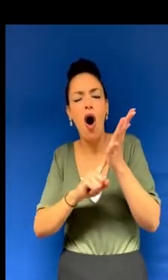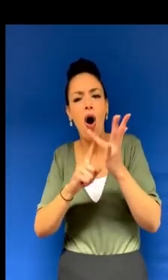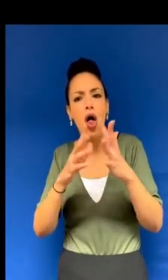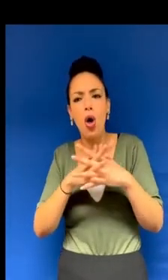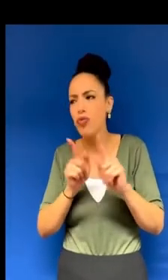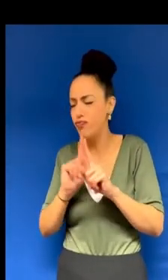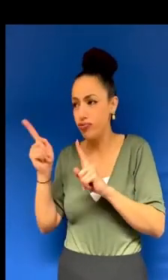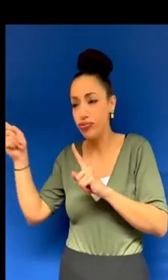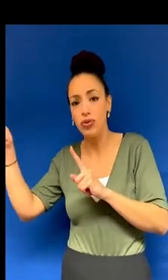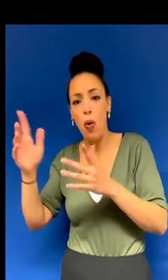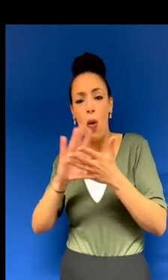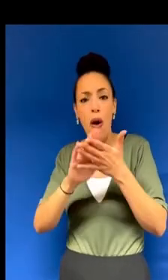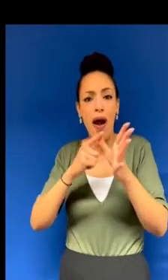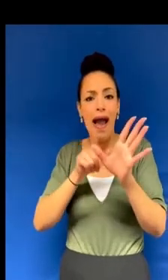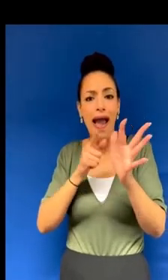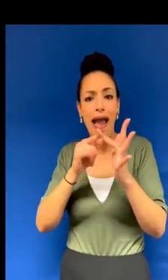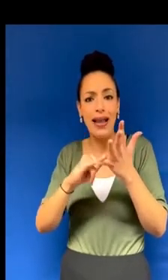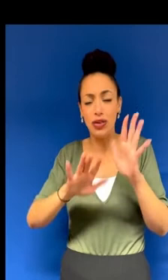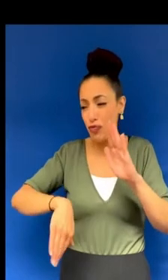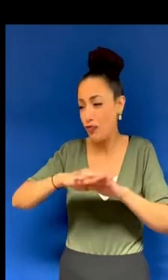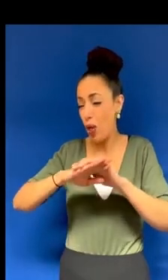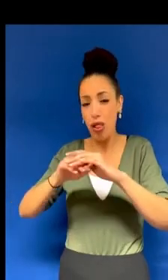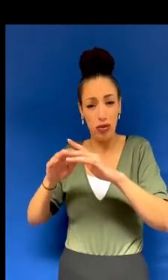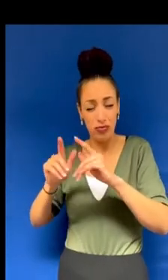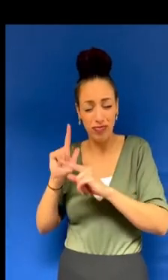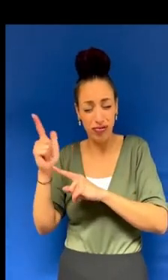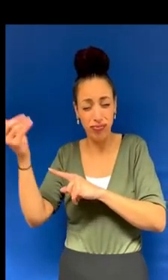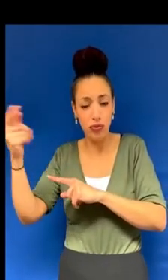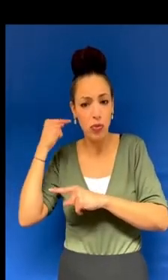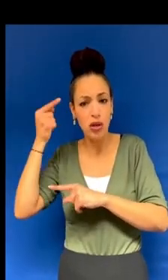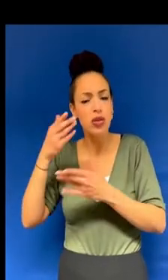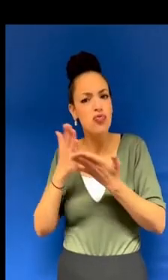For like kids and stuff, school, if you're moved to like temporary accommodation in Harlow, which